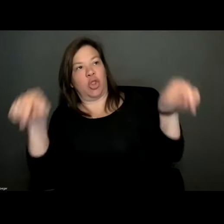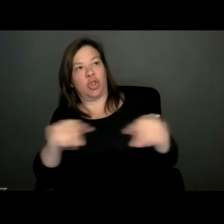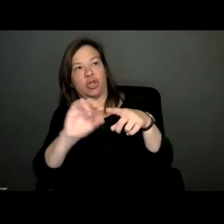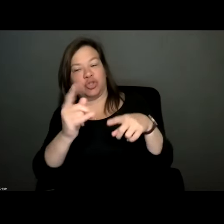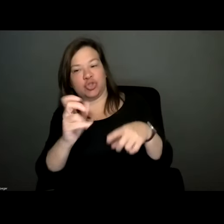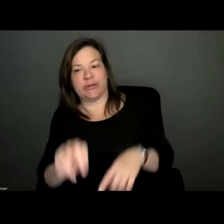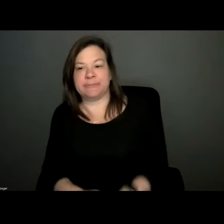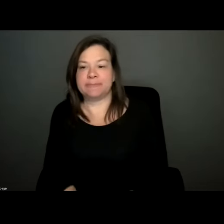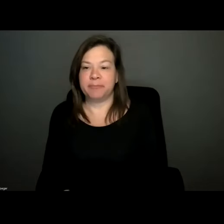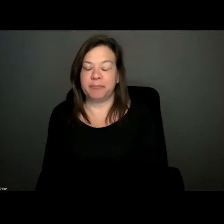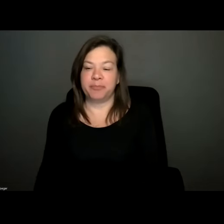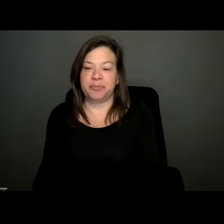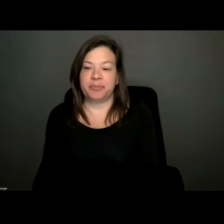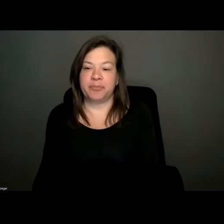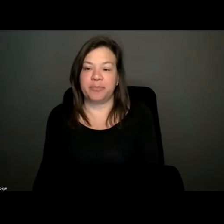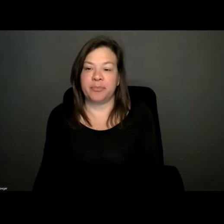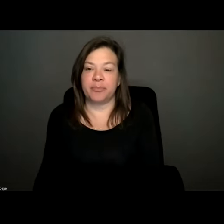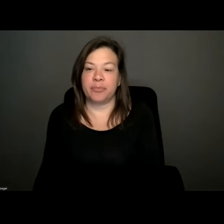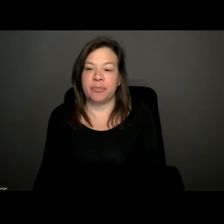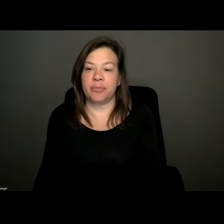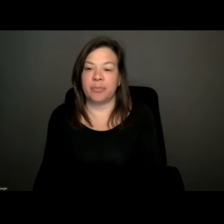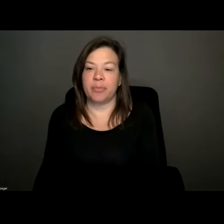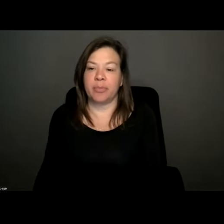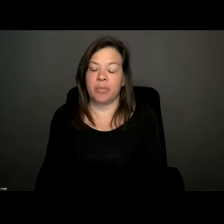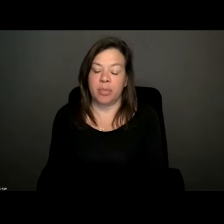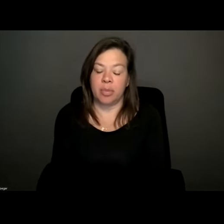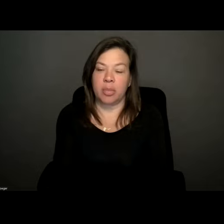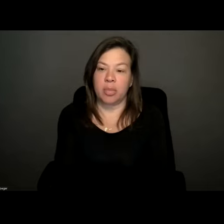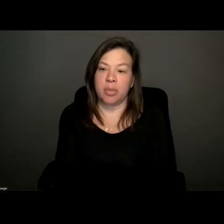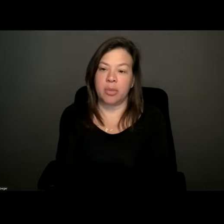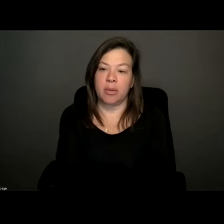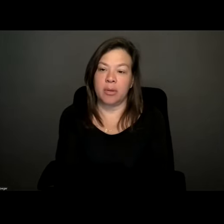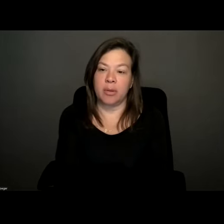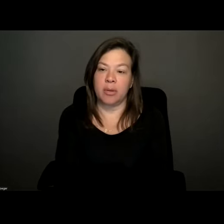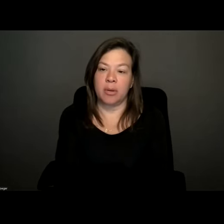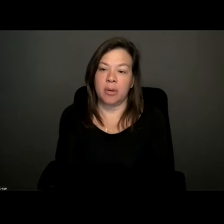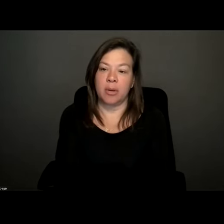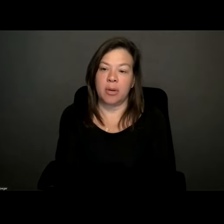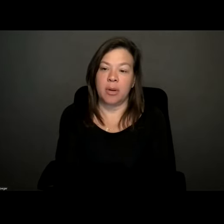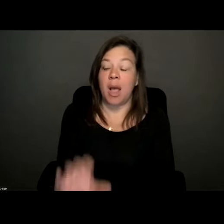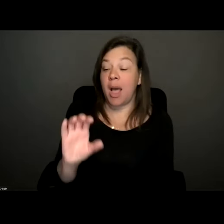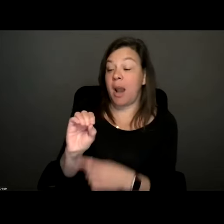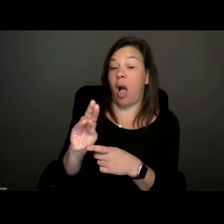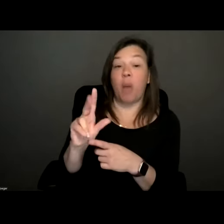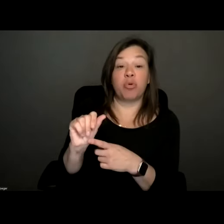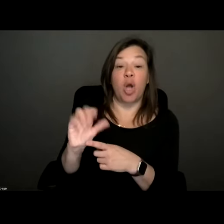if there's an opera chorus for instance, you know, having a couple of people be disabled in the,